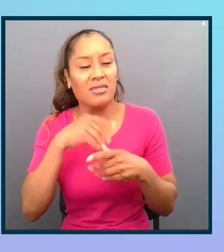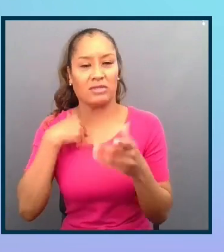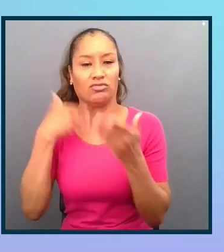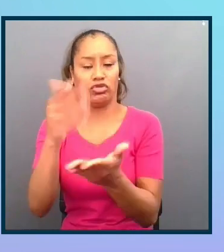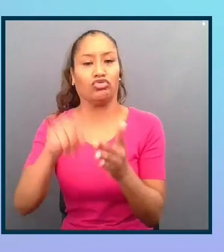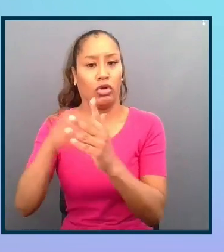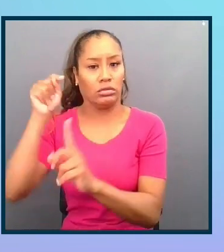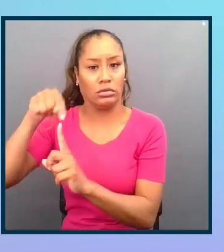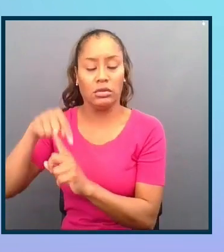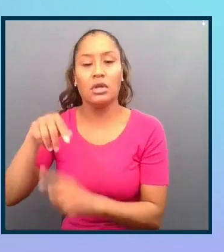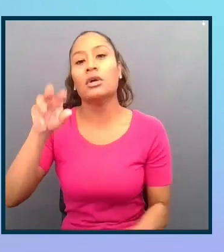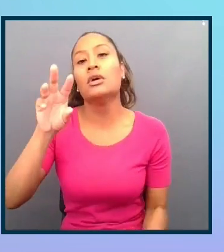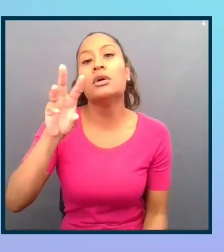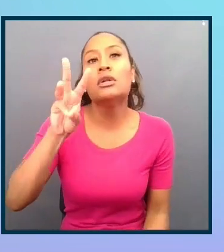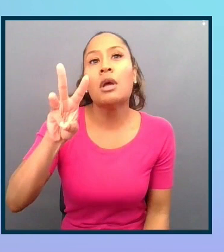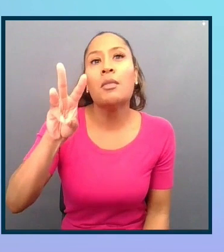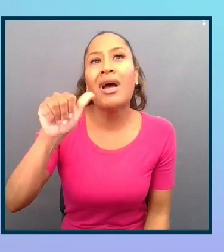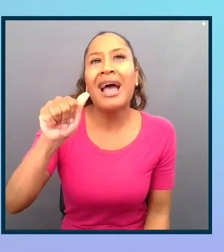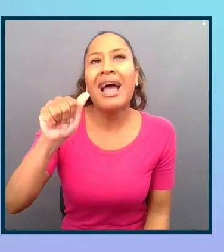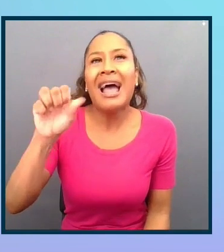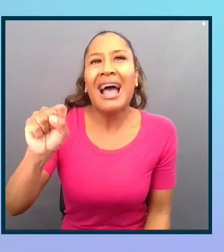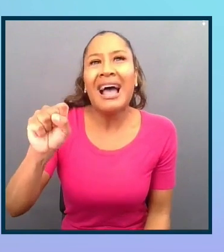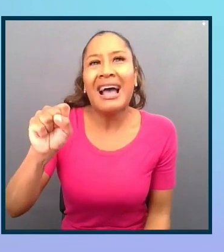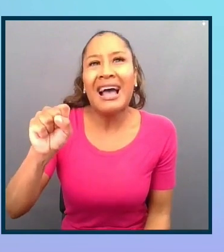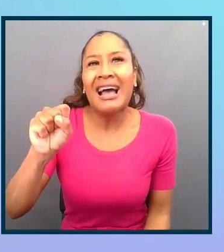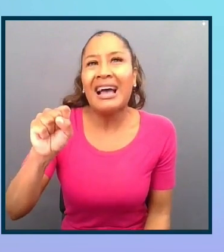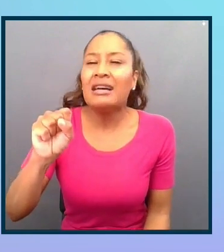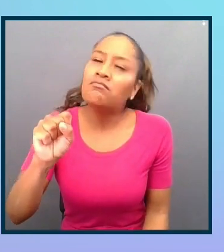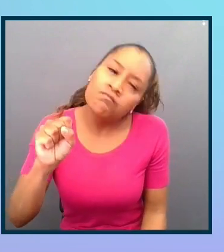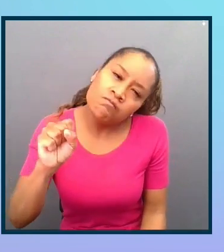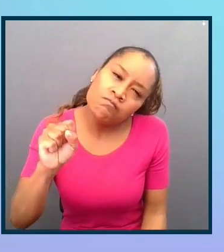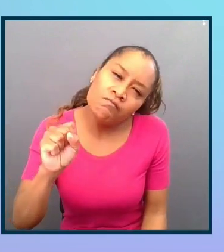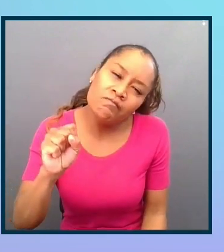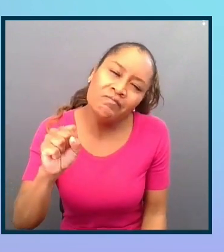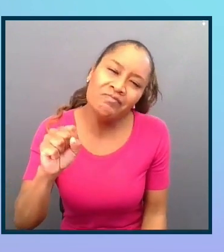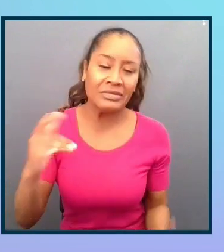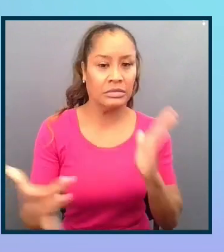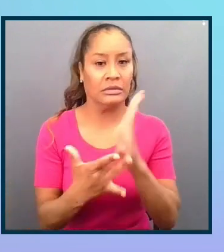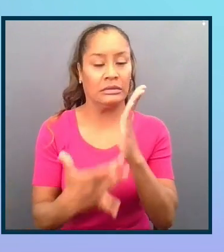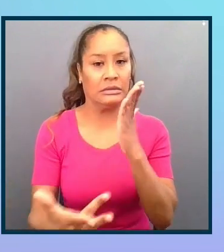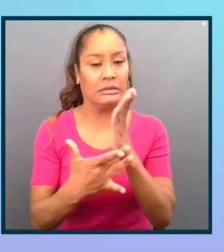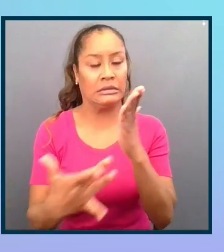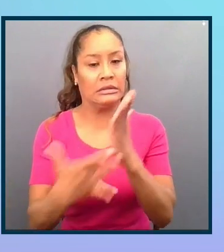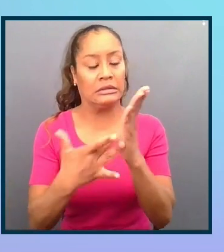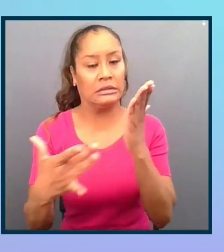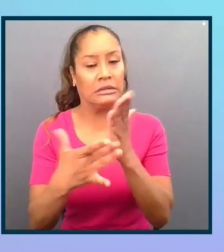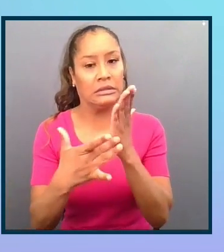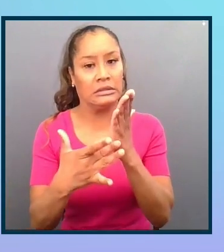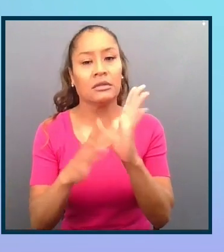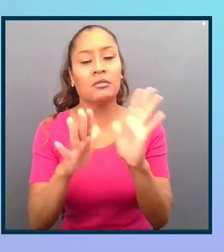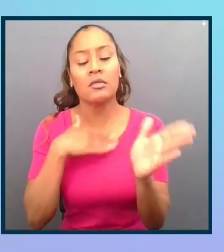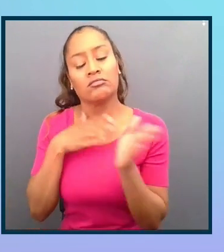The WAS tends to be, it can be quite technical. And so I would say, start with the CPACC